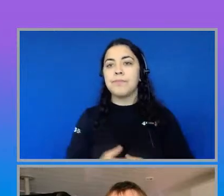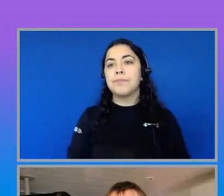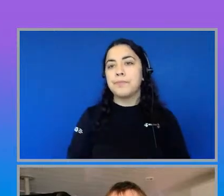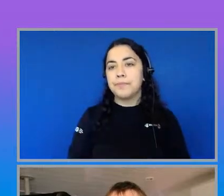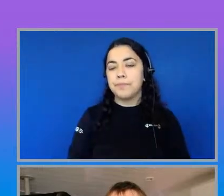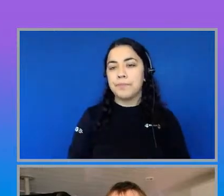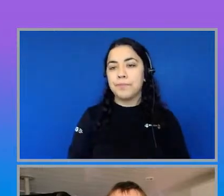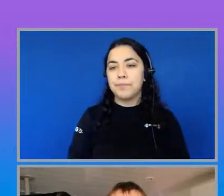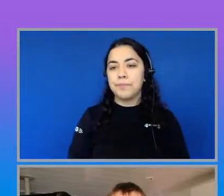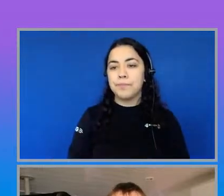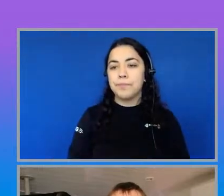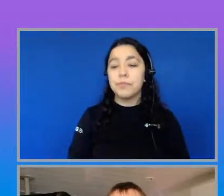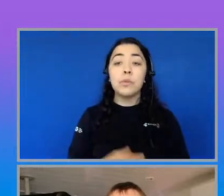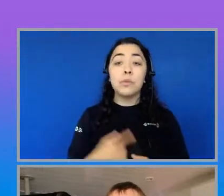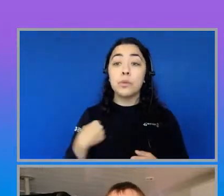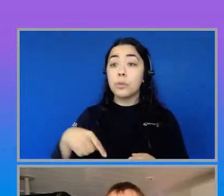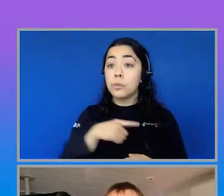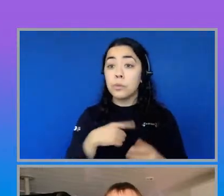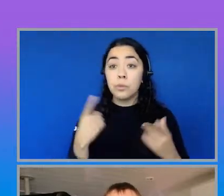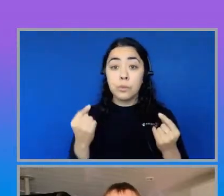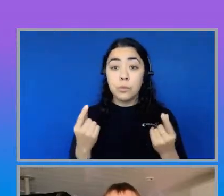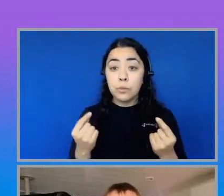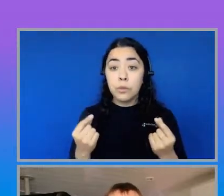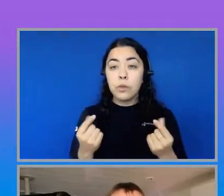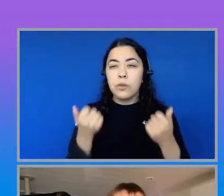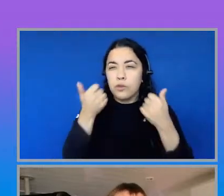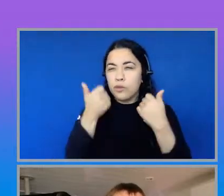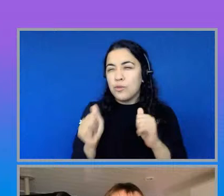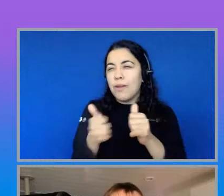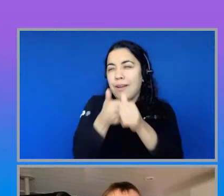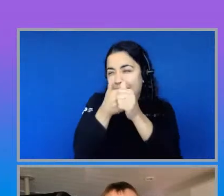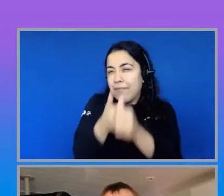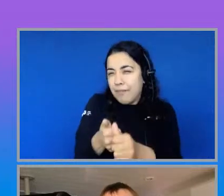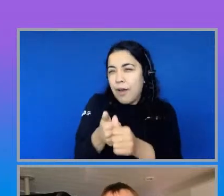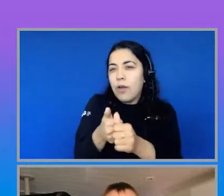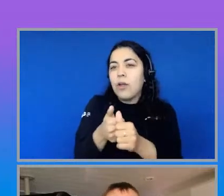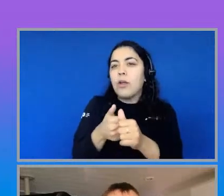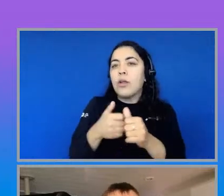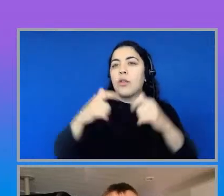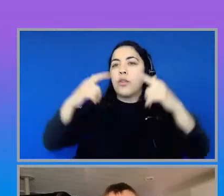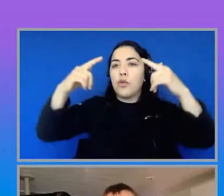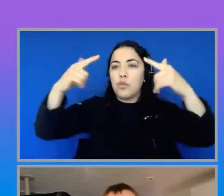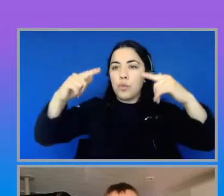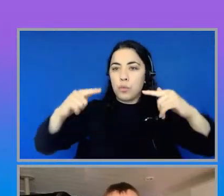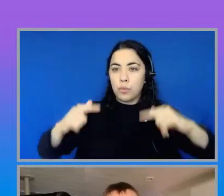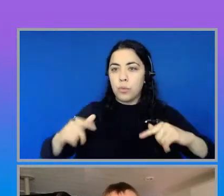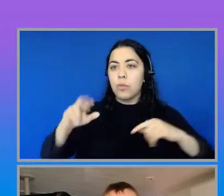what we're doing here is we're trying to follow the rows. And